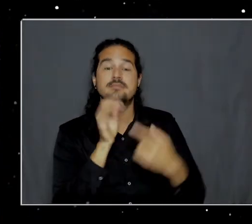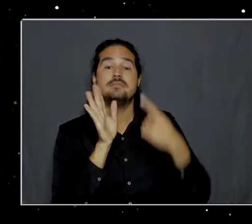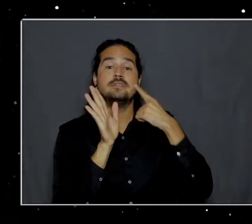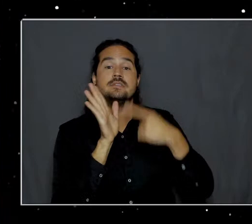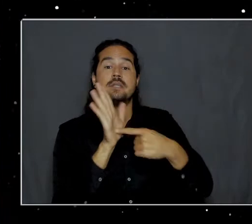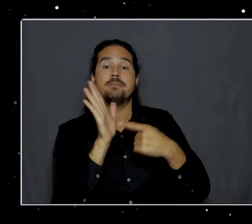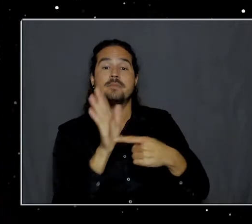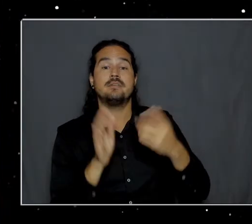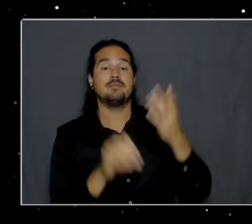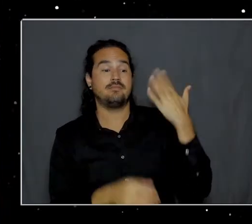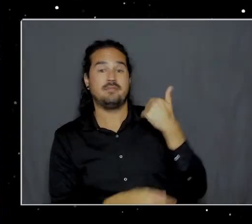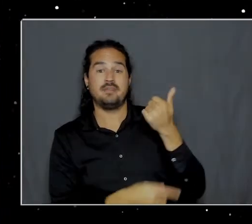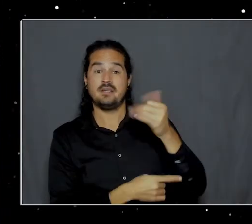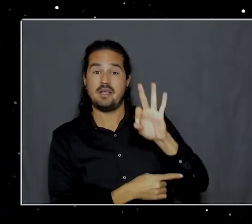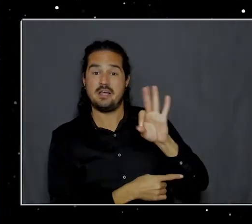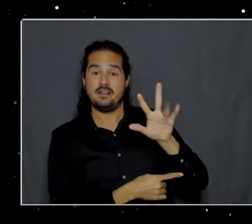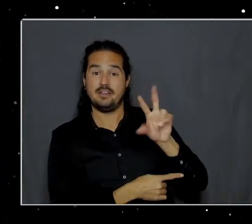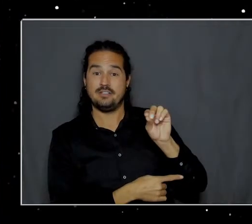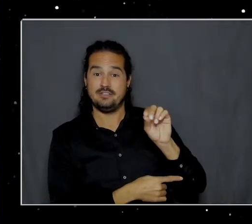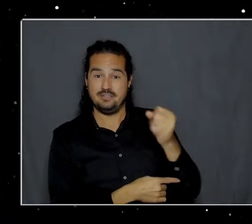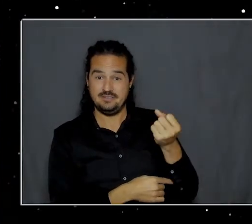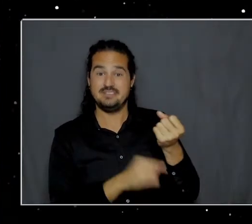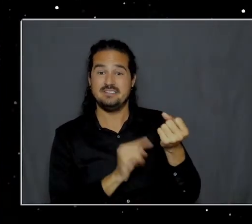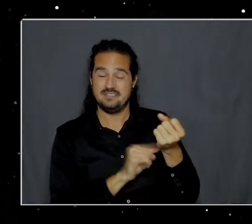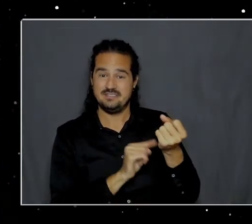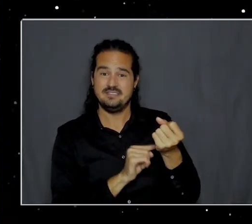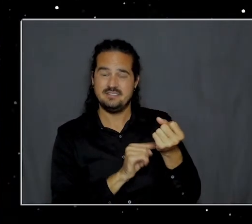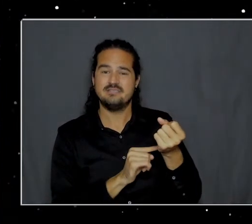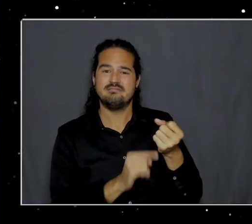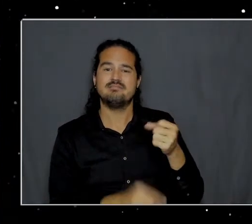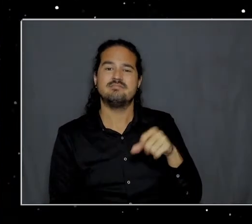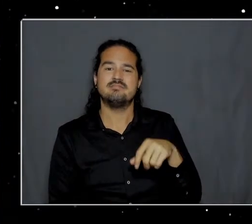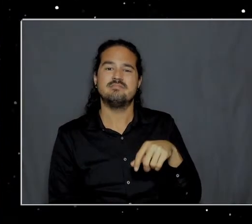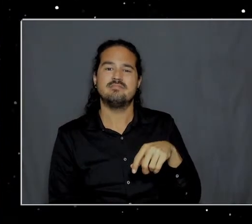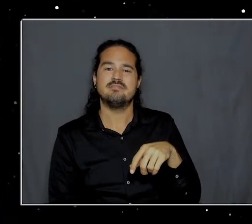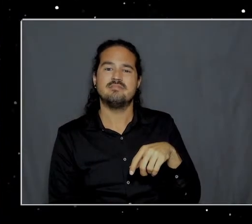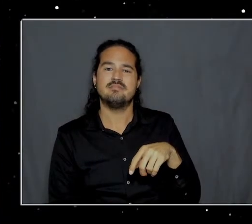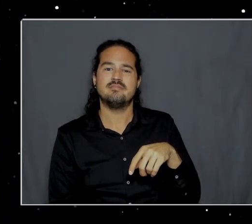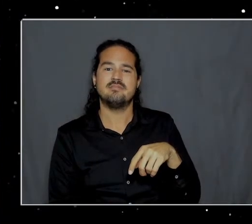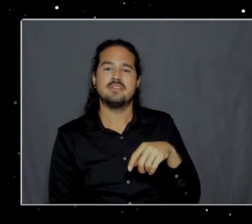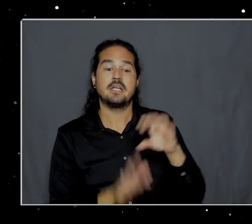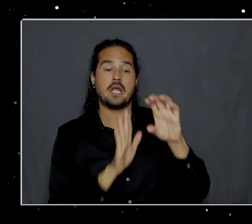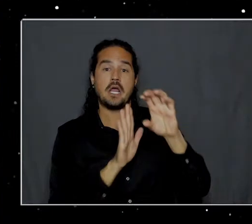OTHER OBSERVATION THAT THE 14TH